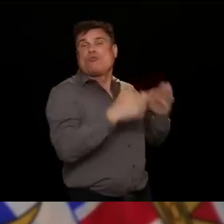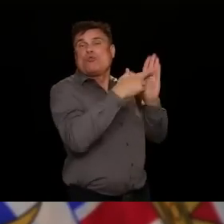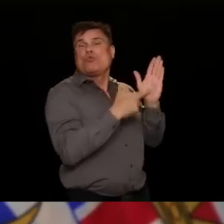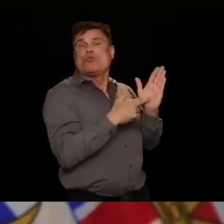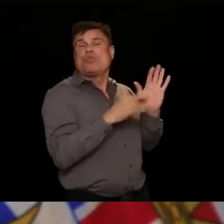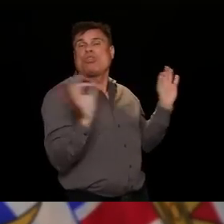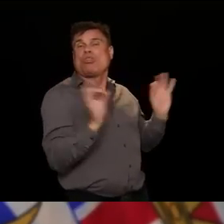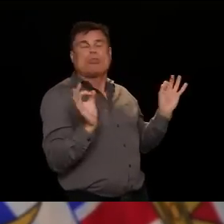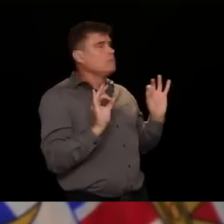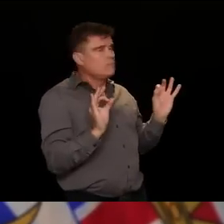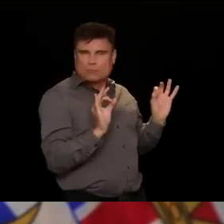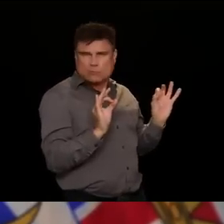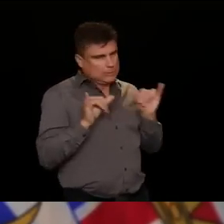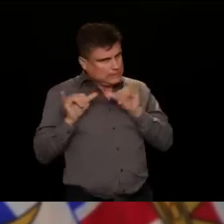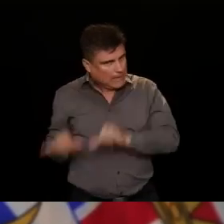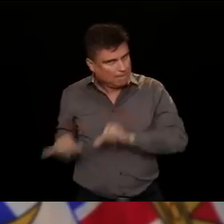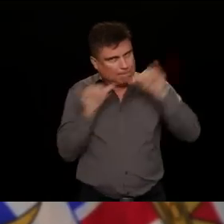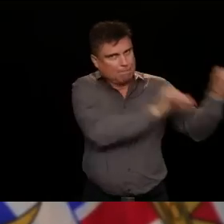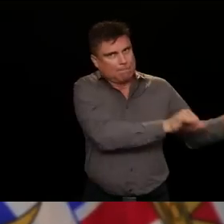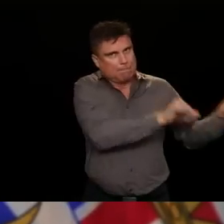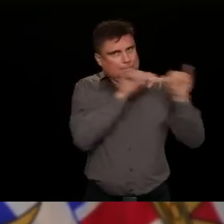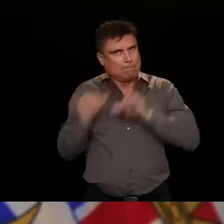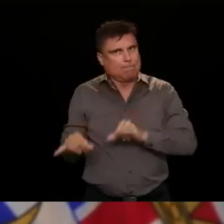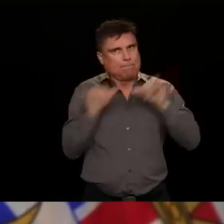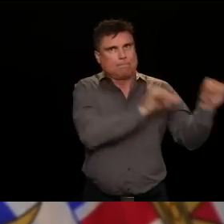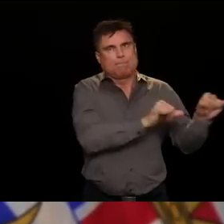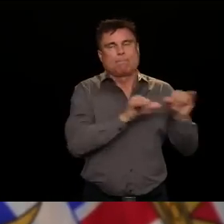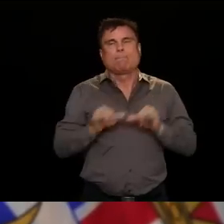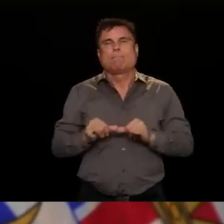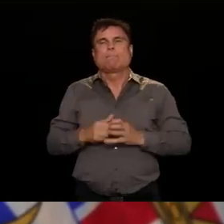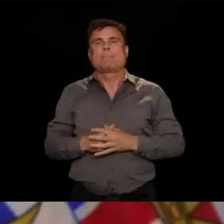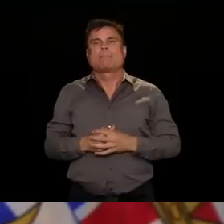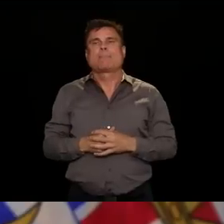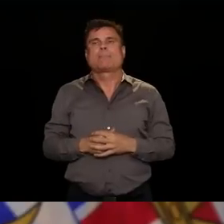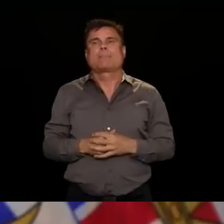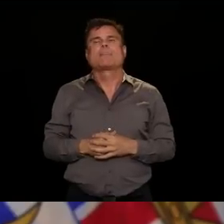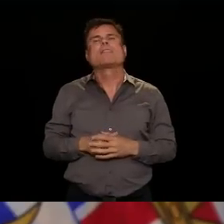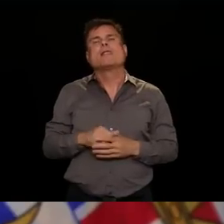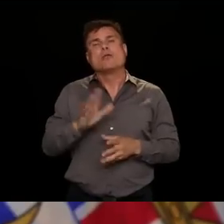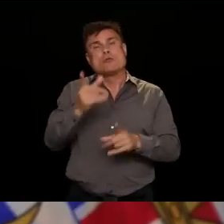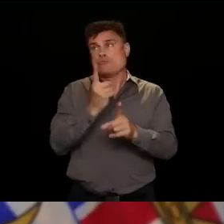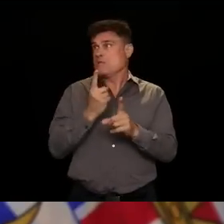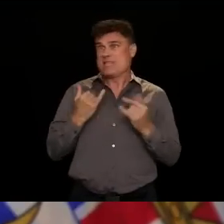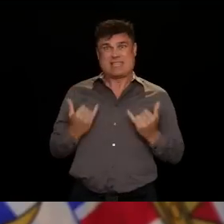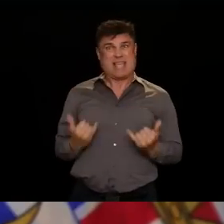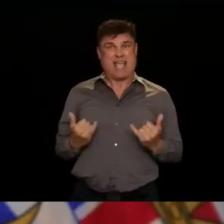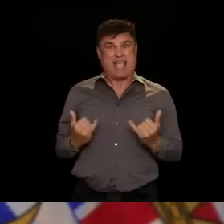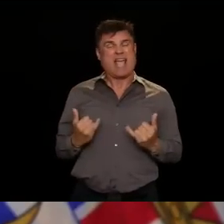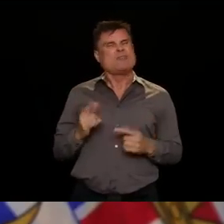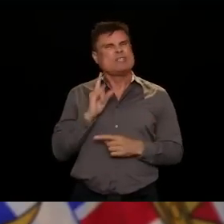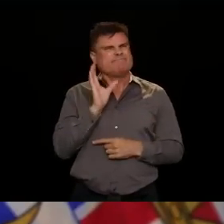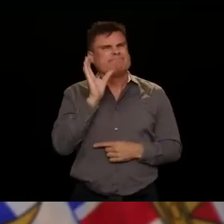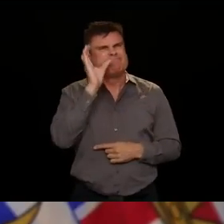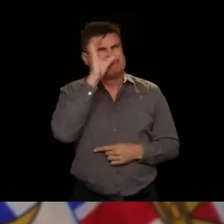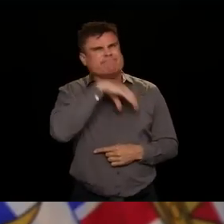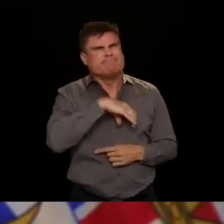That is what will allow us to continue to move through this, to increase our social and emotional